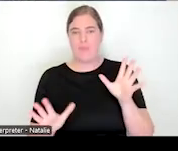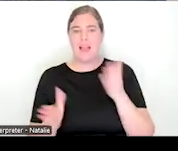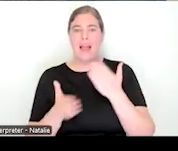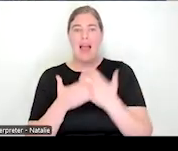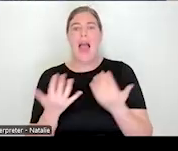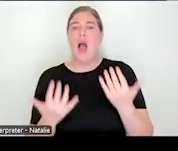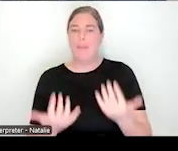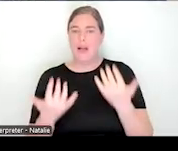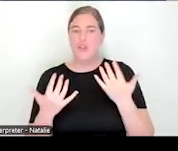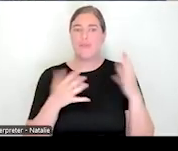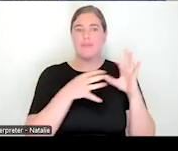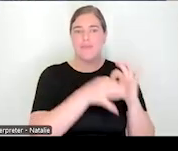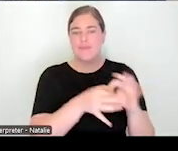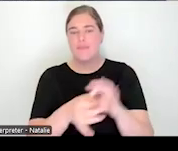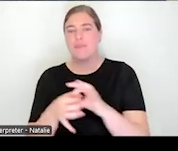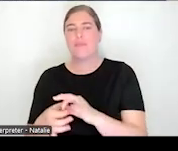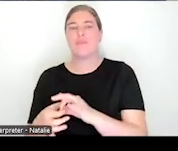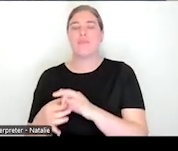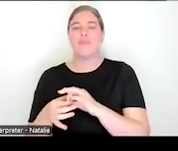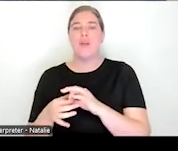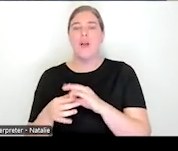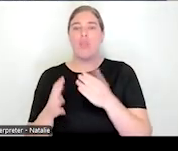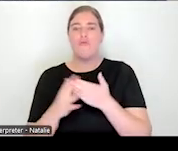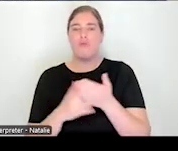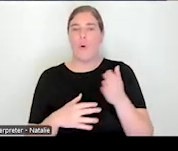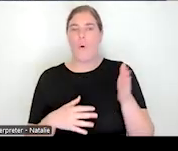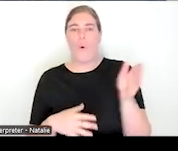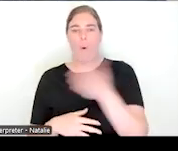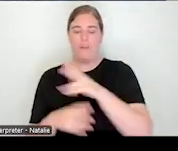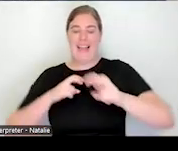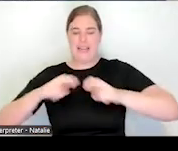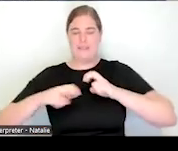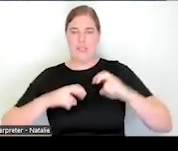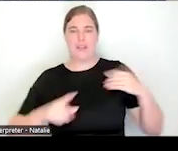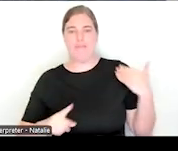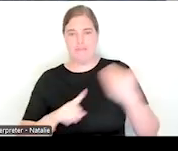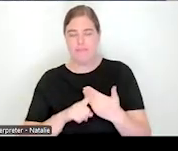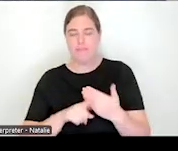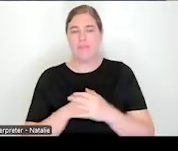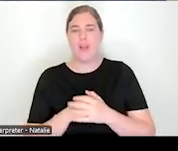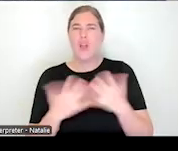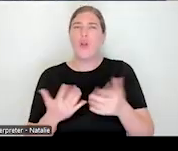will be between all of those actions. It sounds like we're talking about a list of actions and